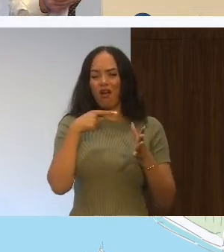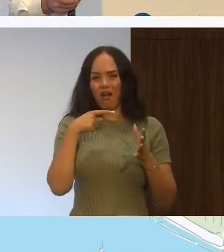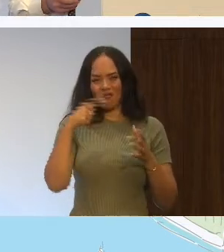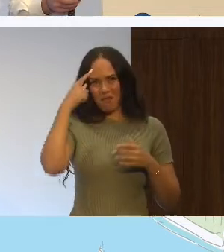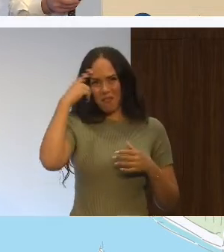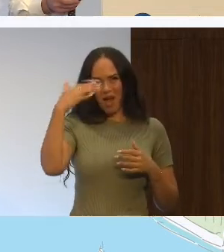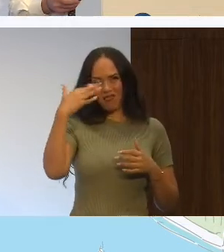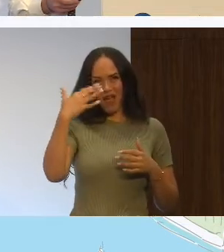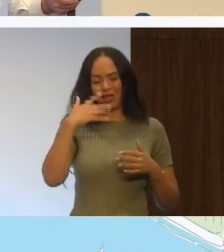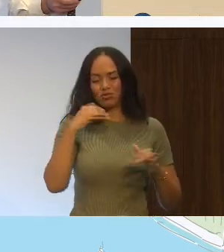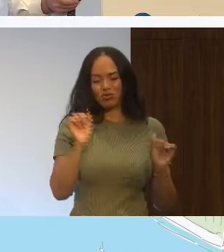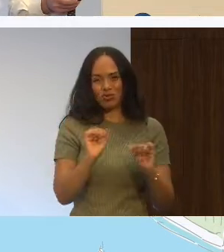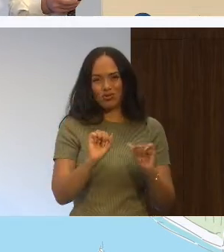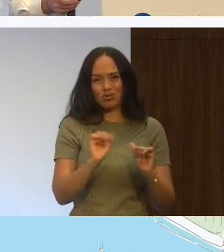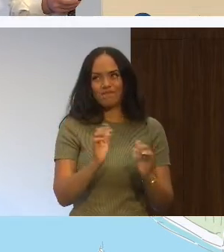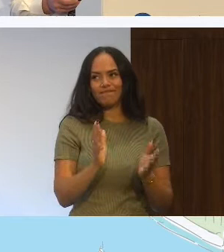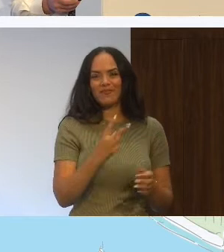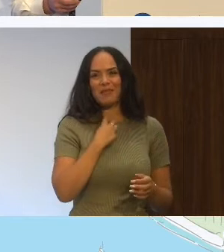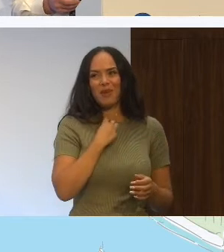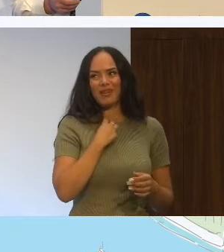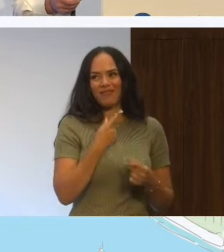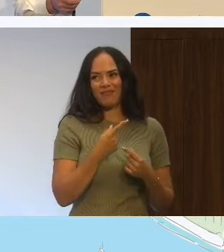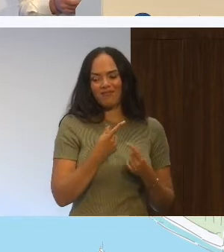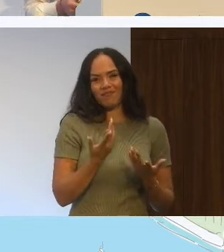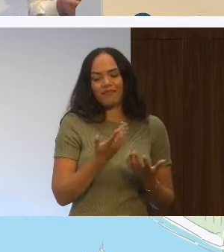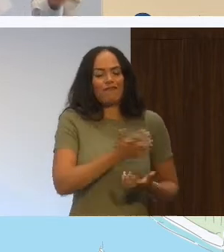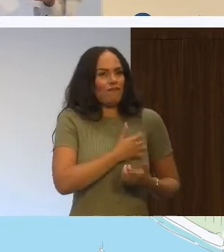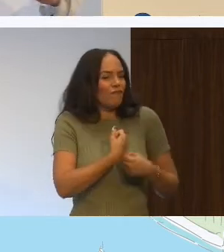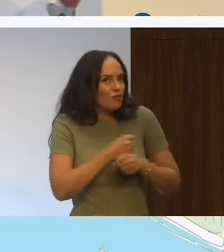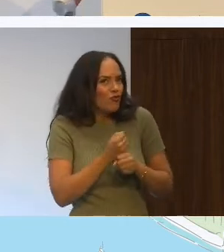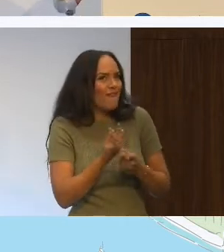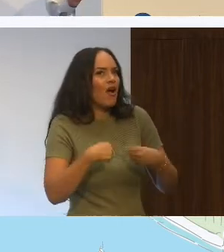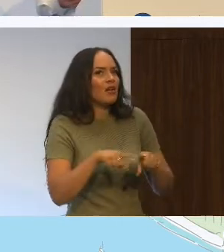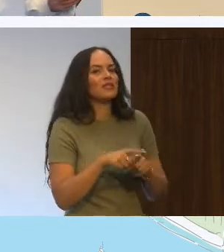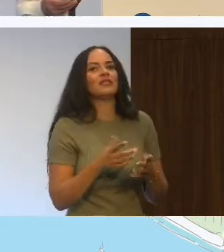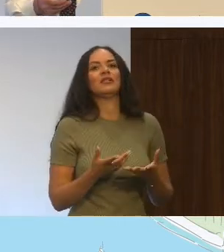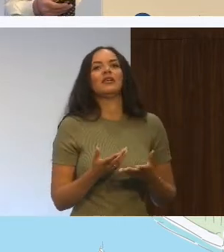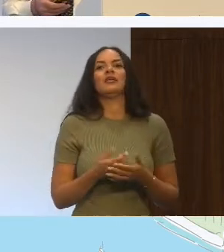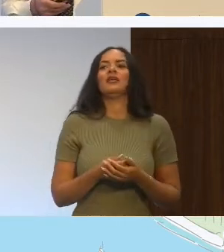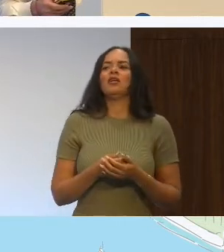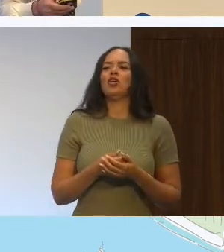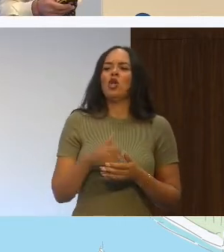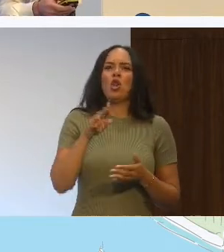disappointing and frustrating, especially if you were one of those people, usually in your 50s, those who get prominent